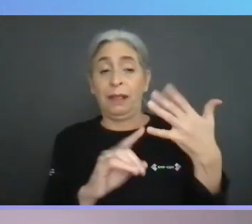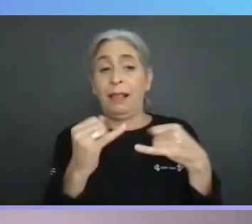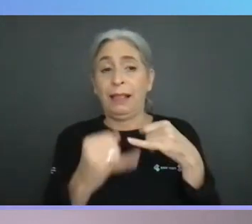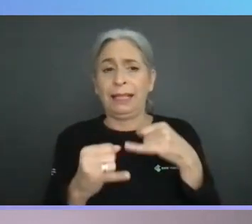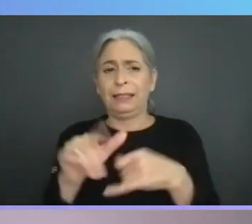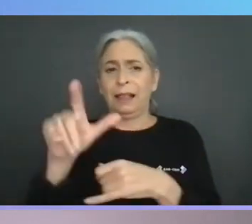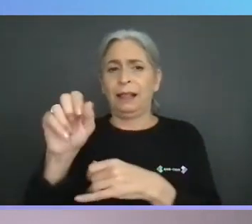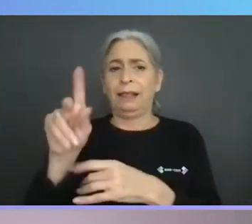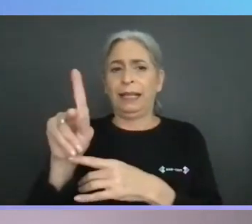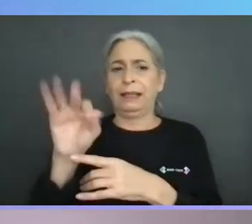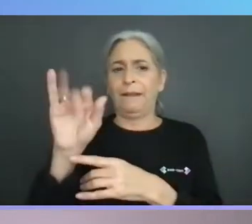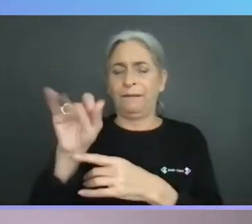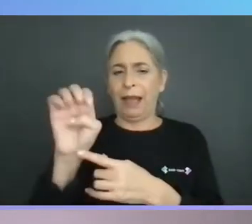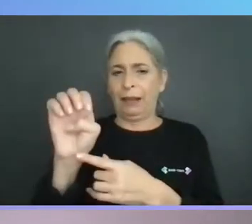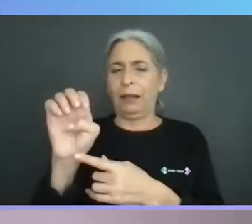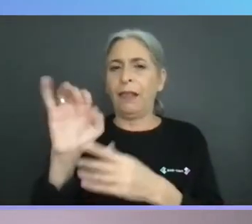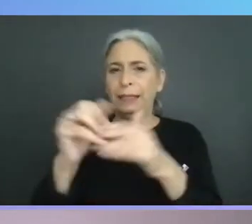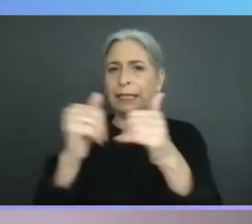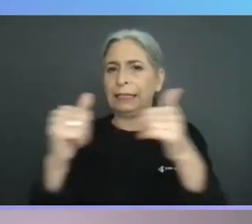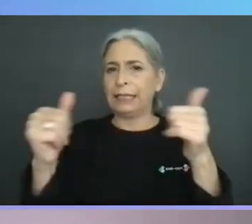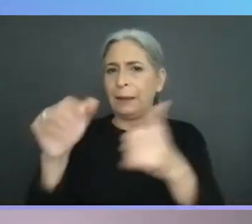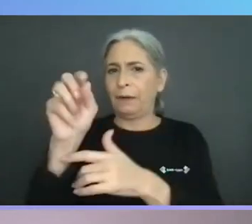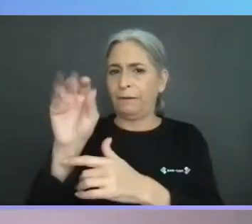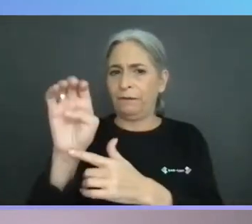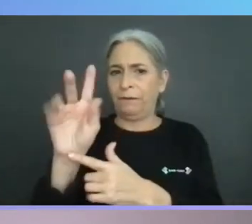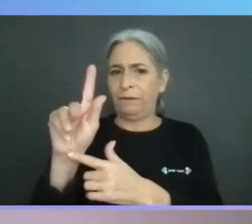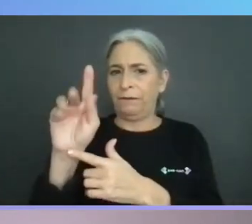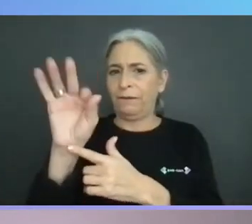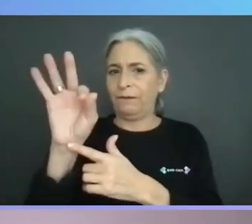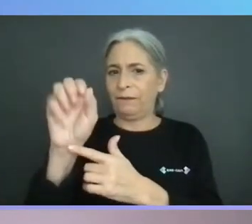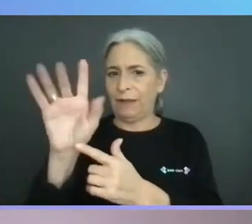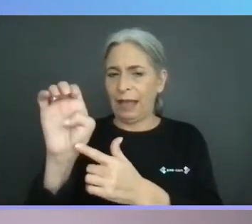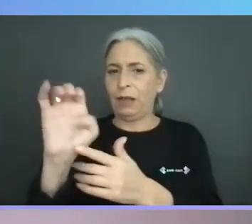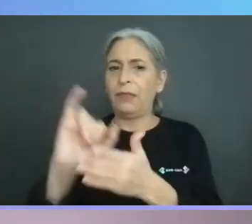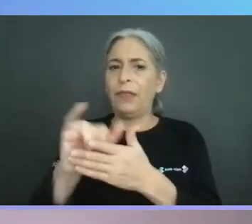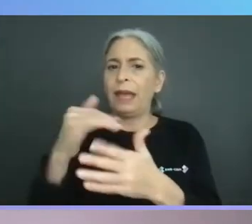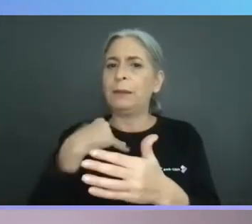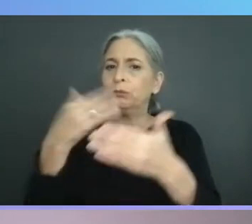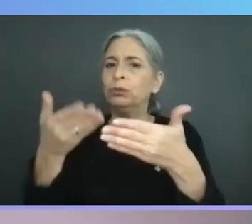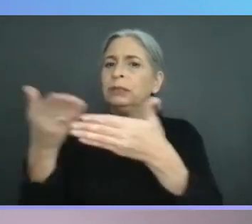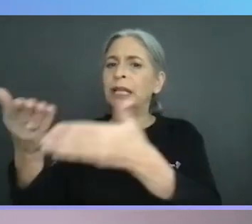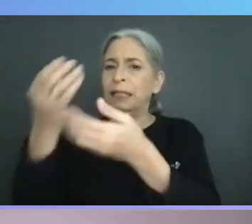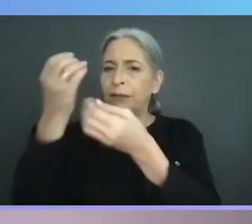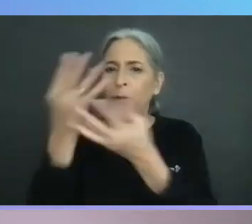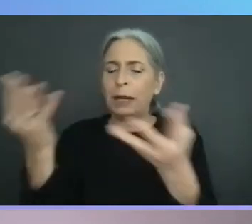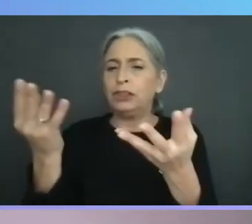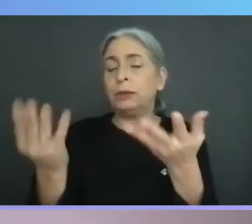So this is a separate file that presents the information in a separate format. This could be a spreadsheet or other document,